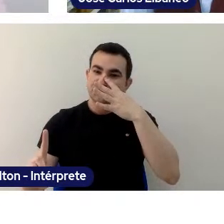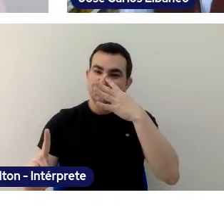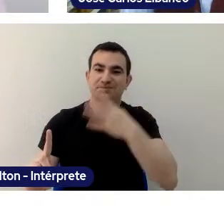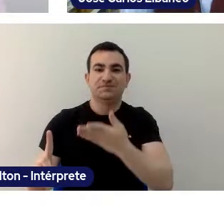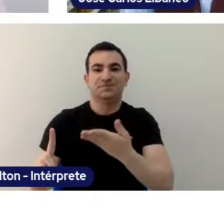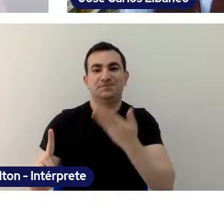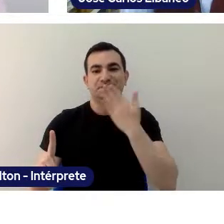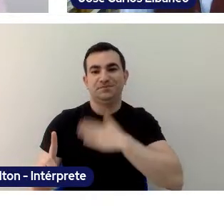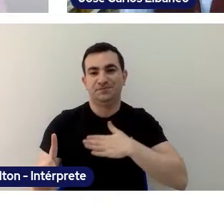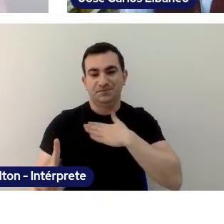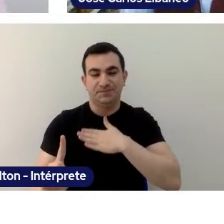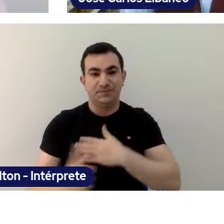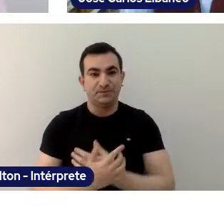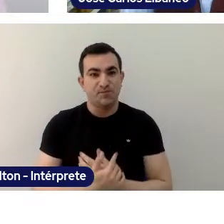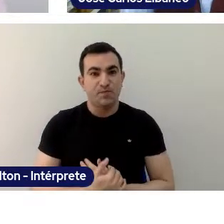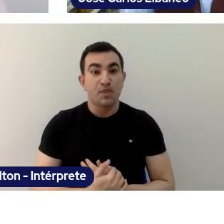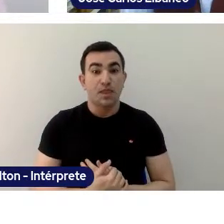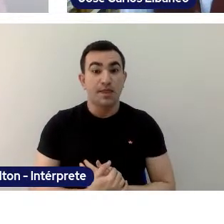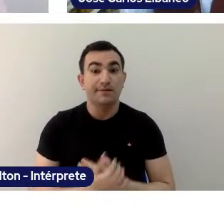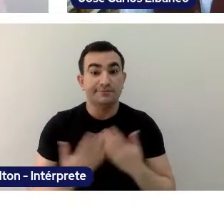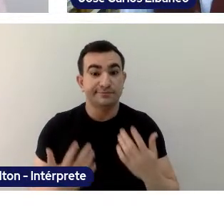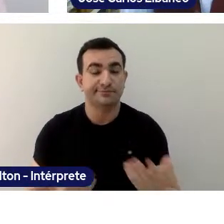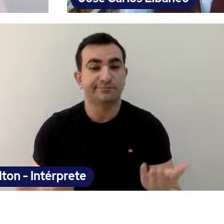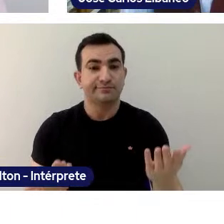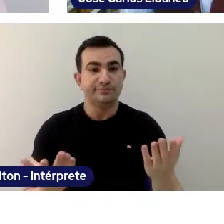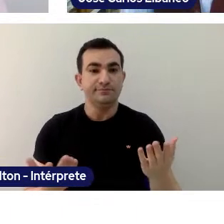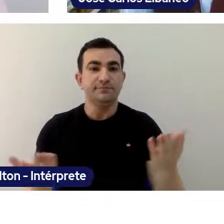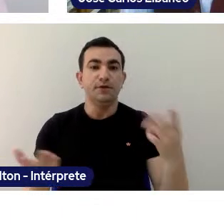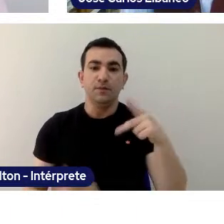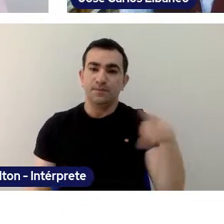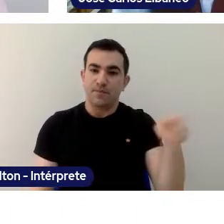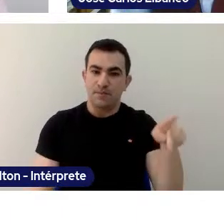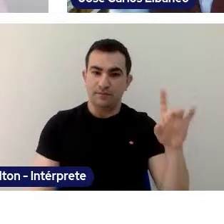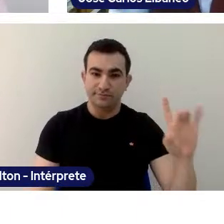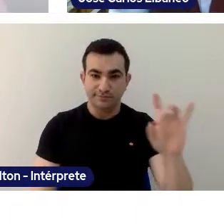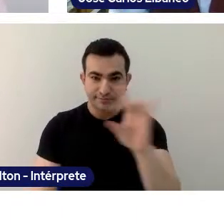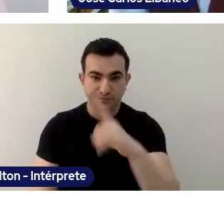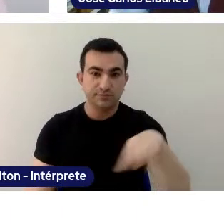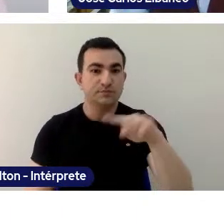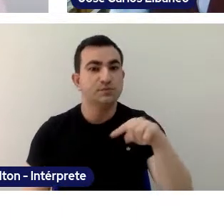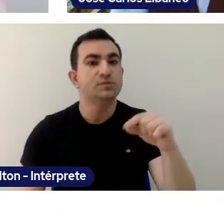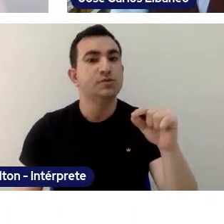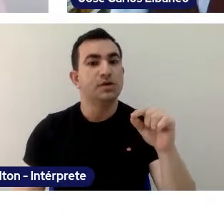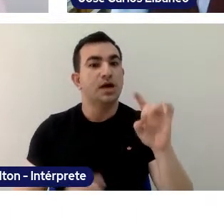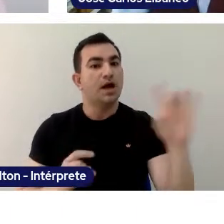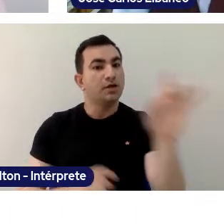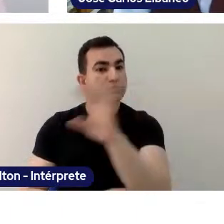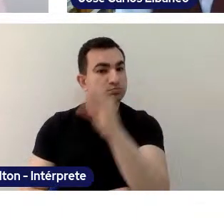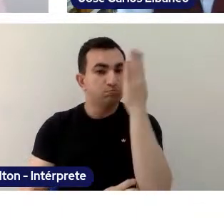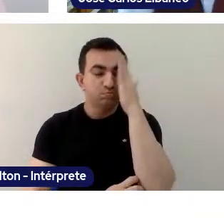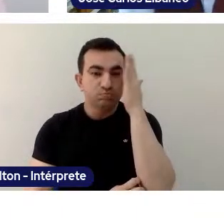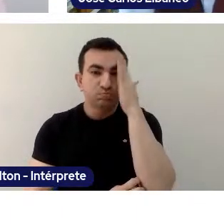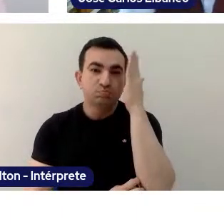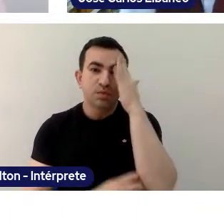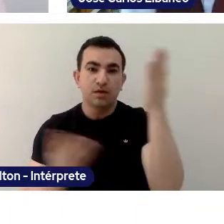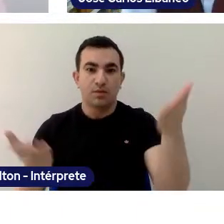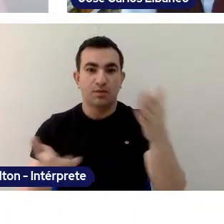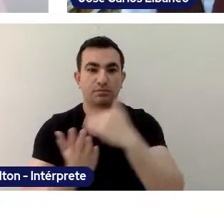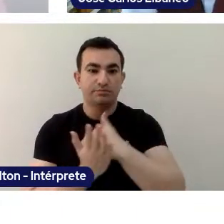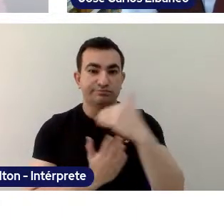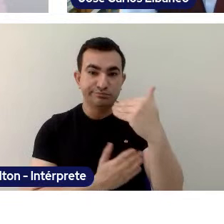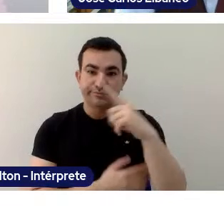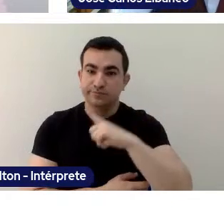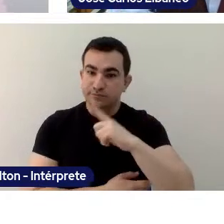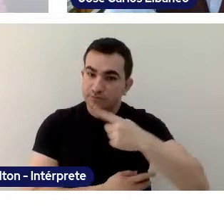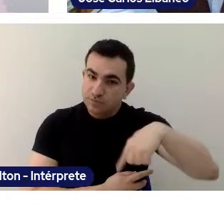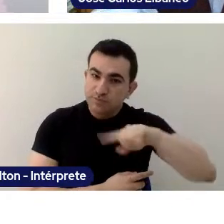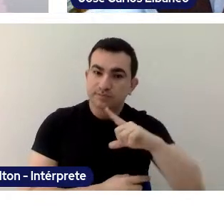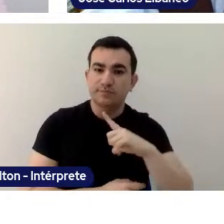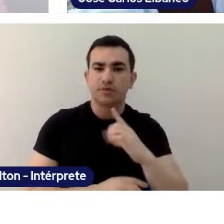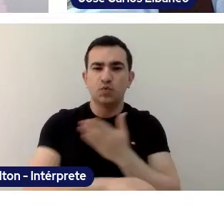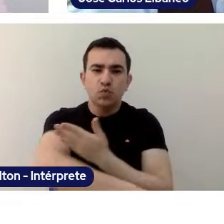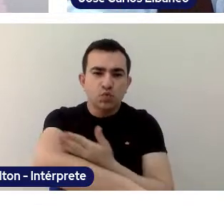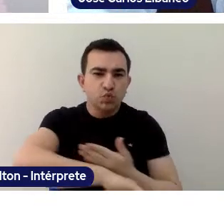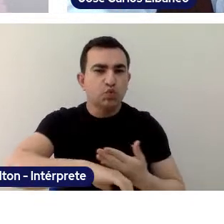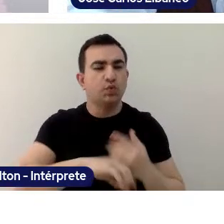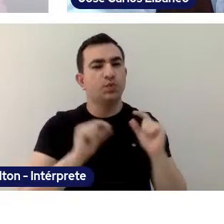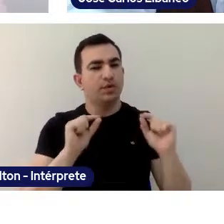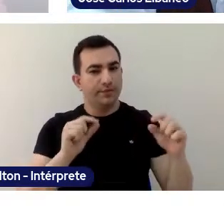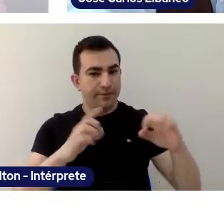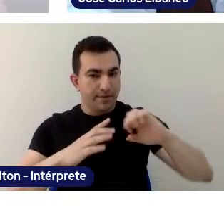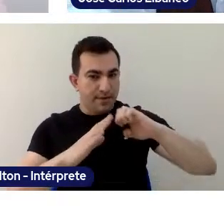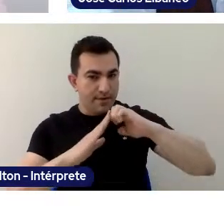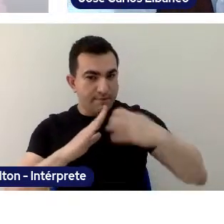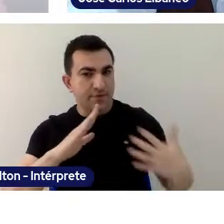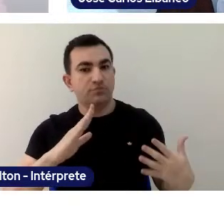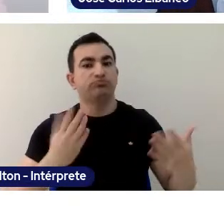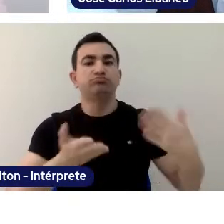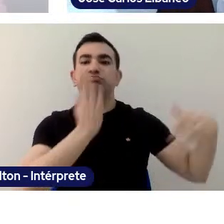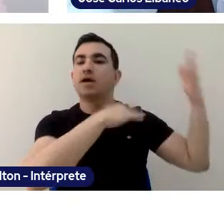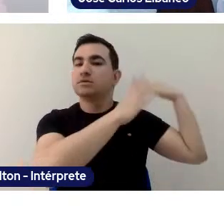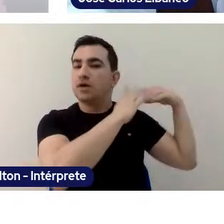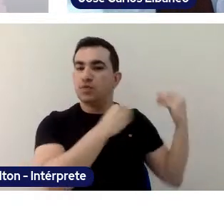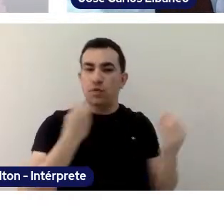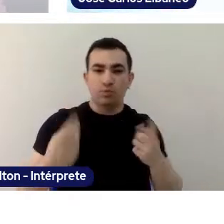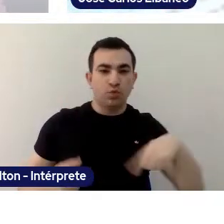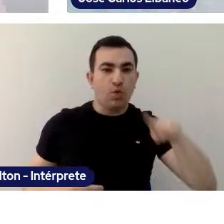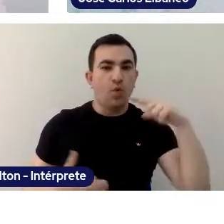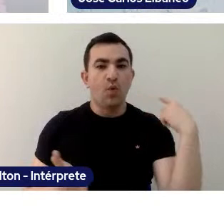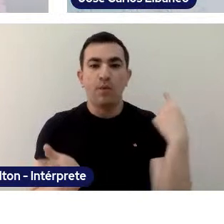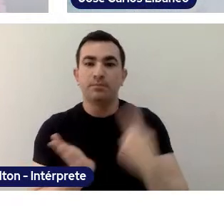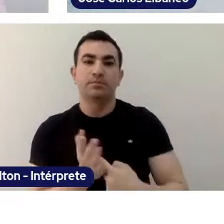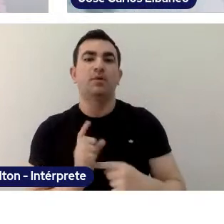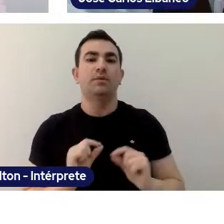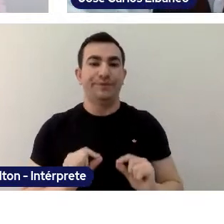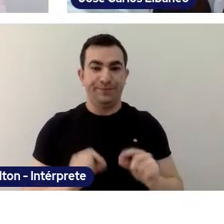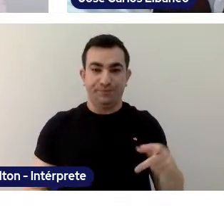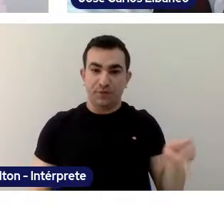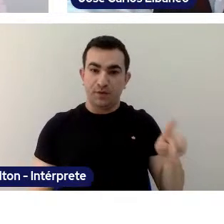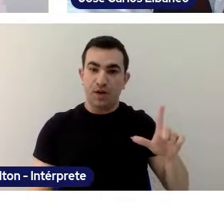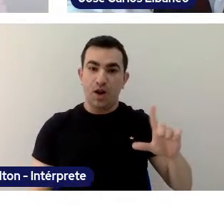That is great. So, to everyone to be in the same page, here's what we are used to do: professor Louize will start with a motivator comment